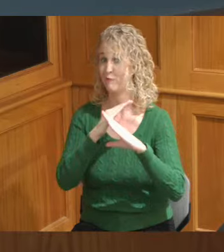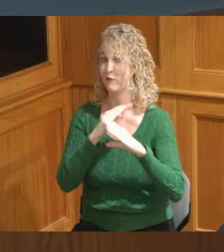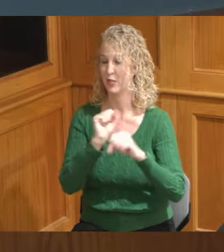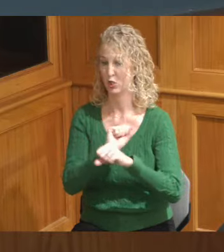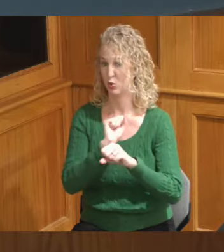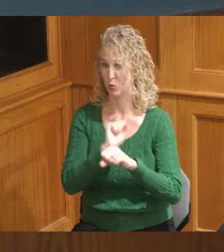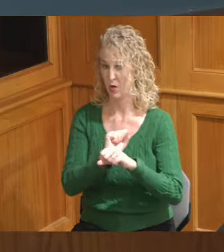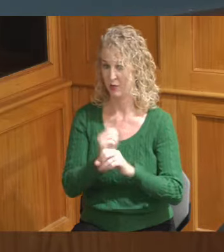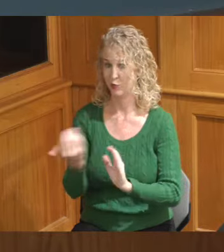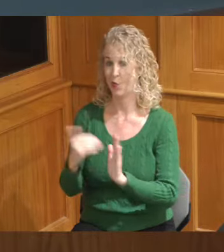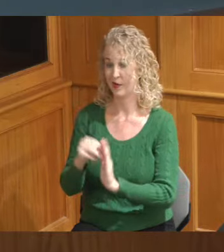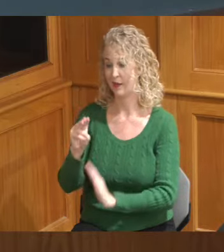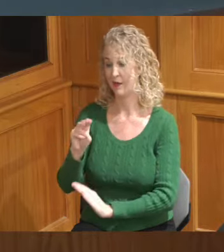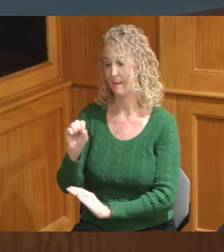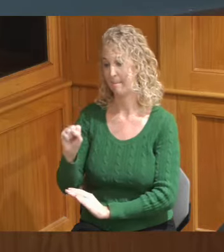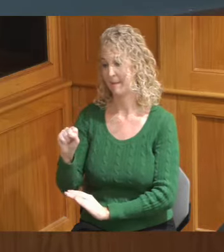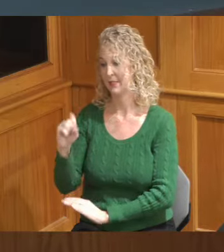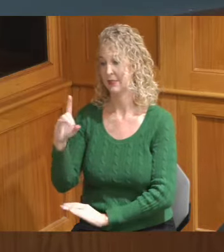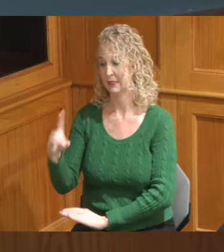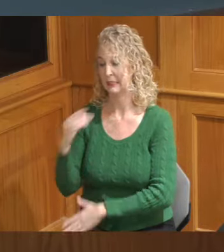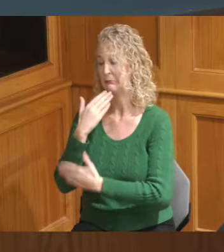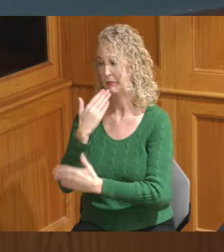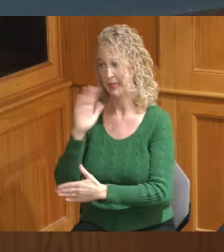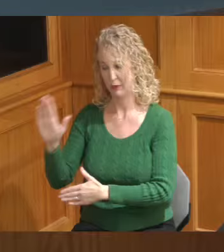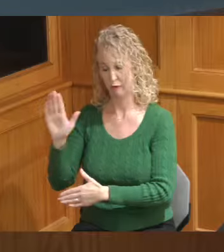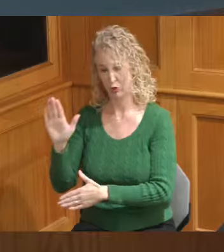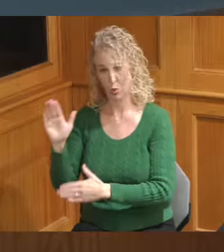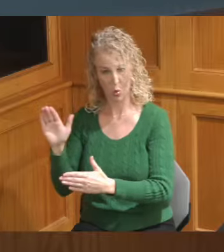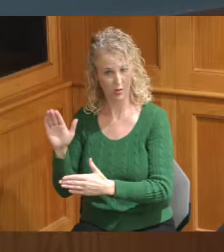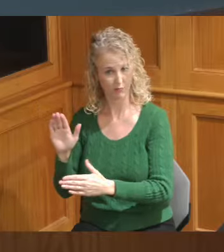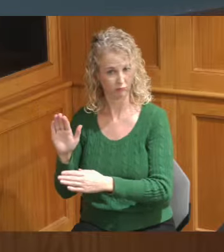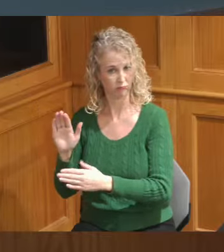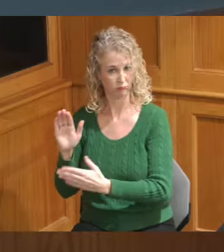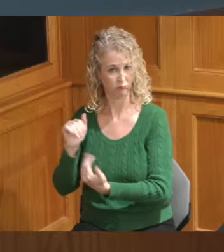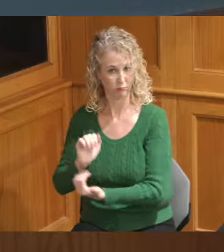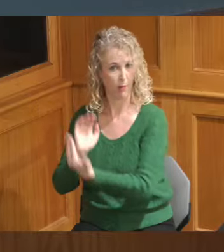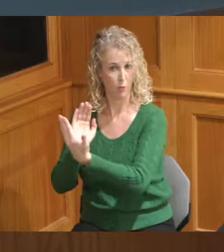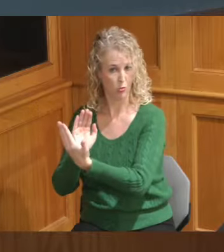shout out MSD for this. it's an approach that keeps sewers from backing up to begin with. So